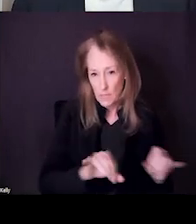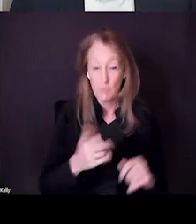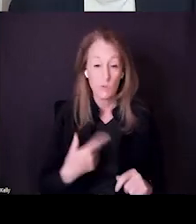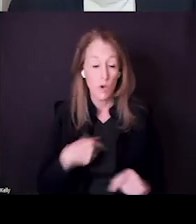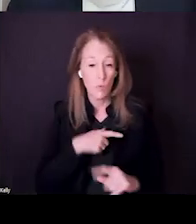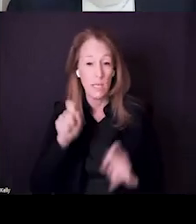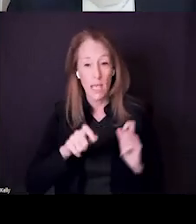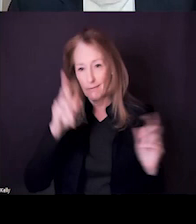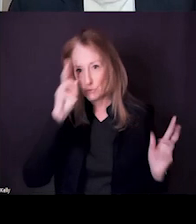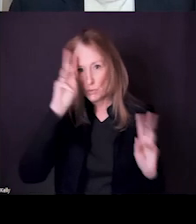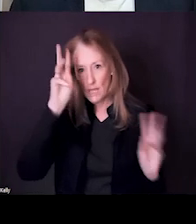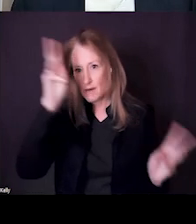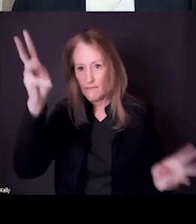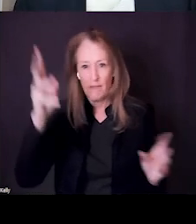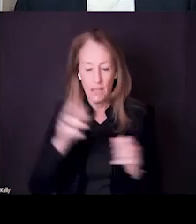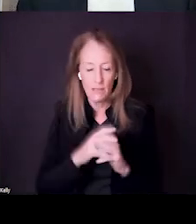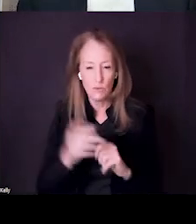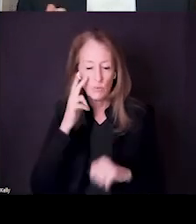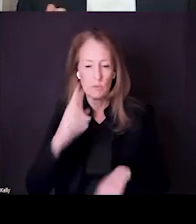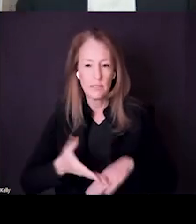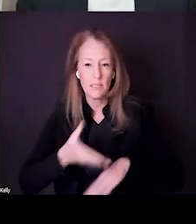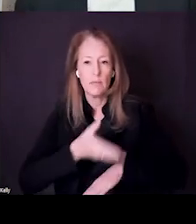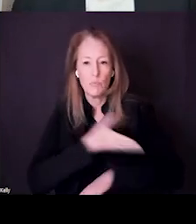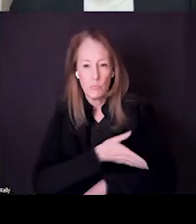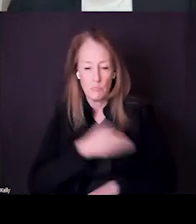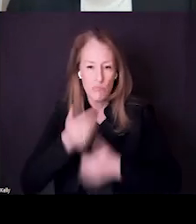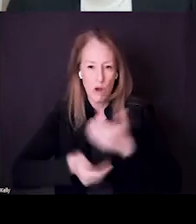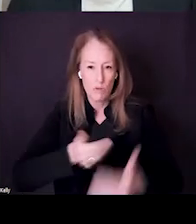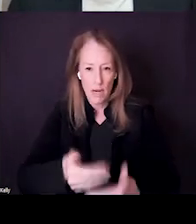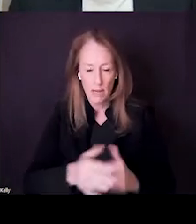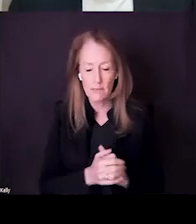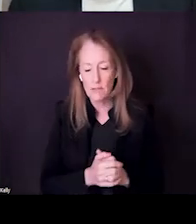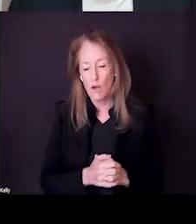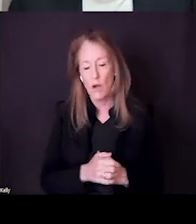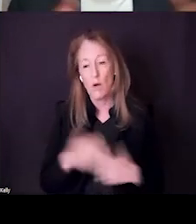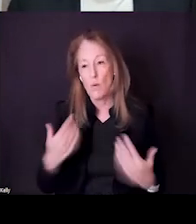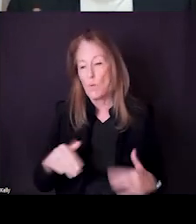SO IMPRESSED WITH THE WORK THAT DAVID AND RI HAVE DONE AND WANT